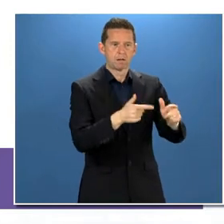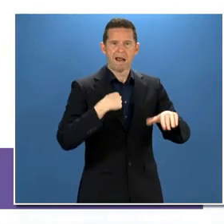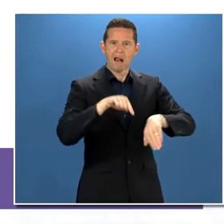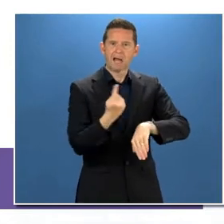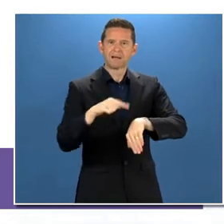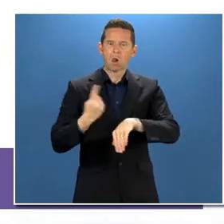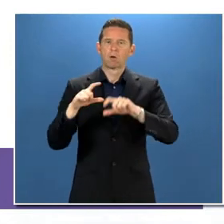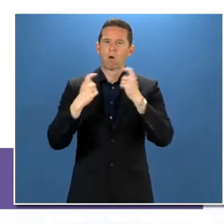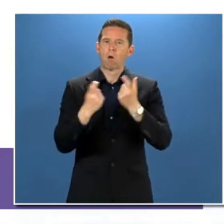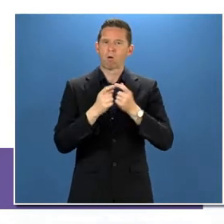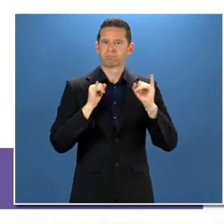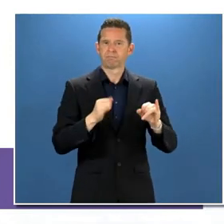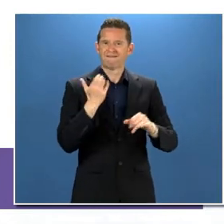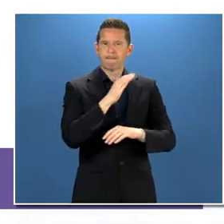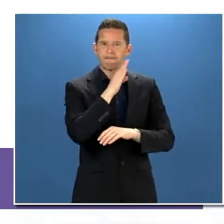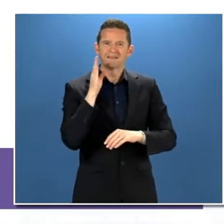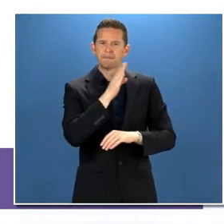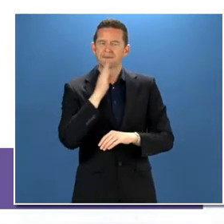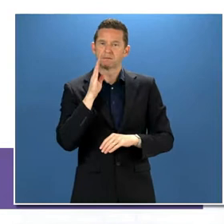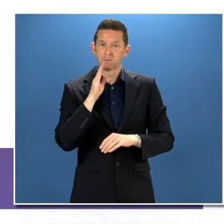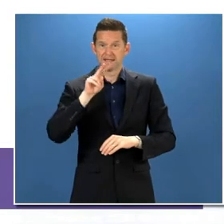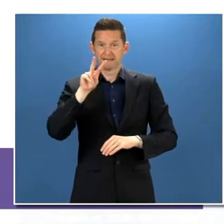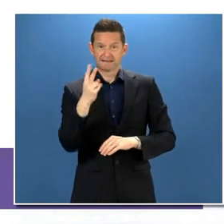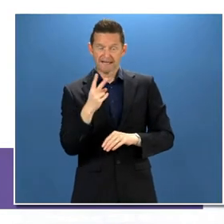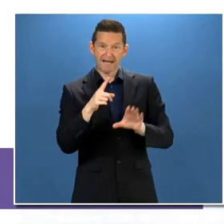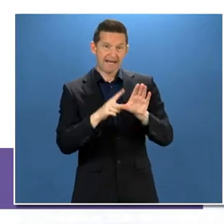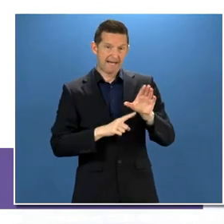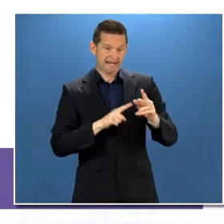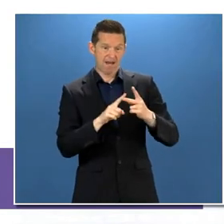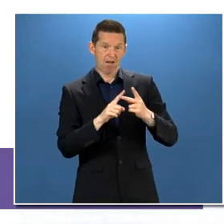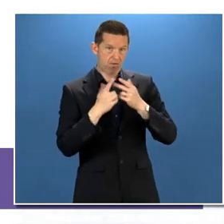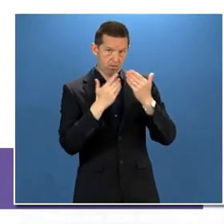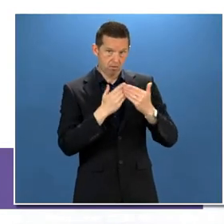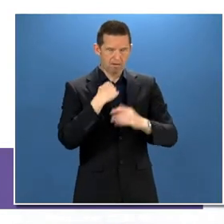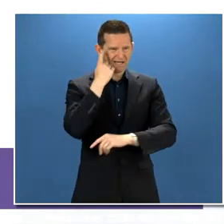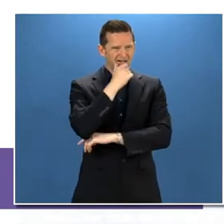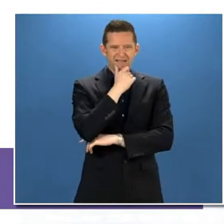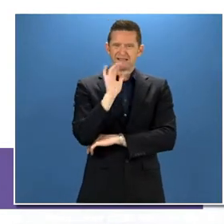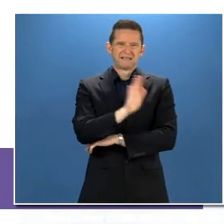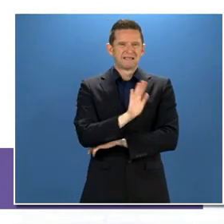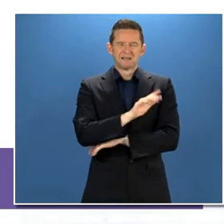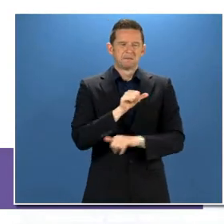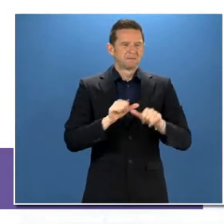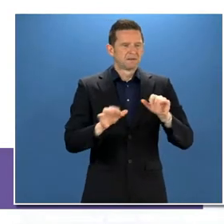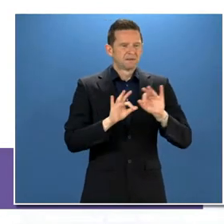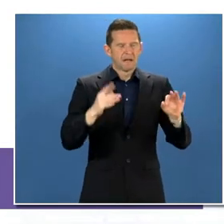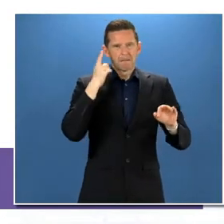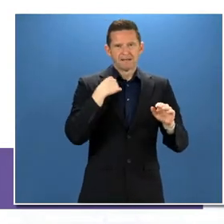And so when I was in second year I thought I needed to change to a career that I knew I could do.